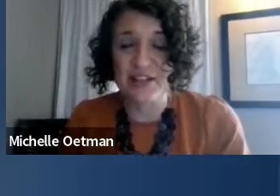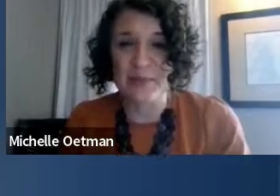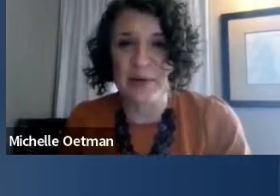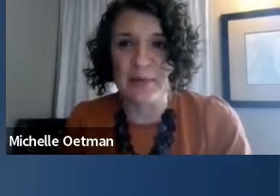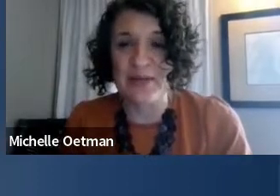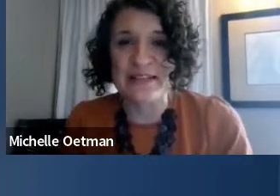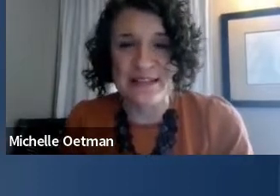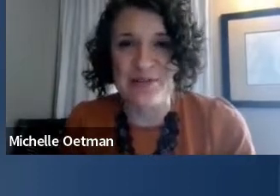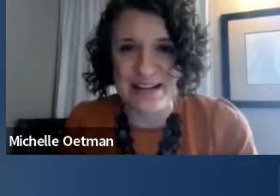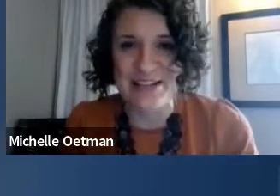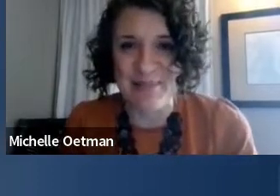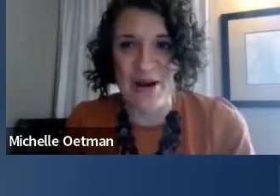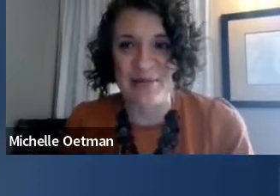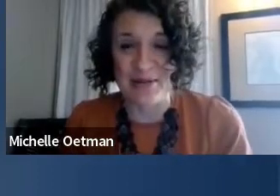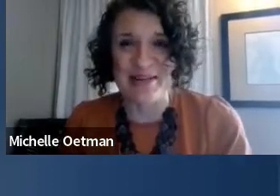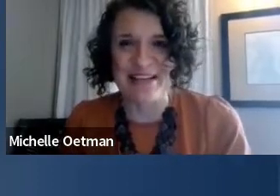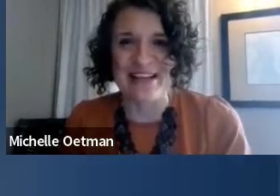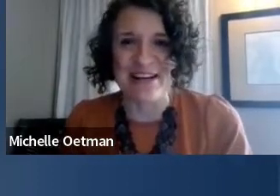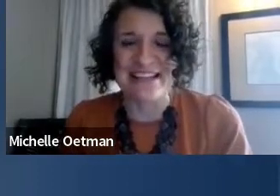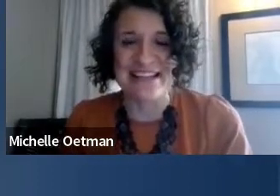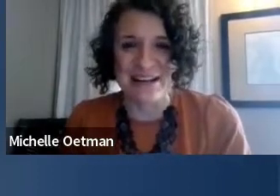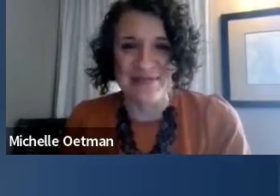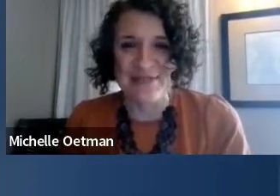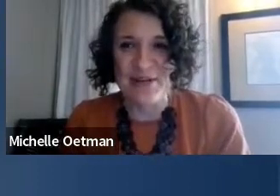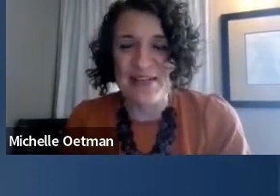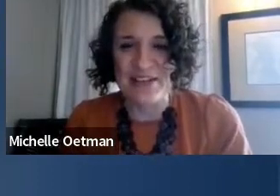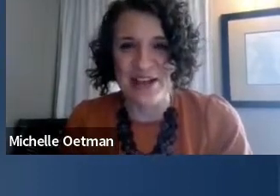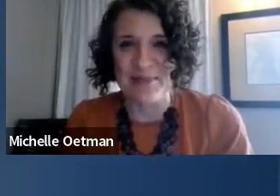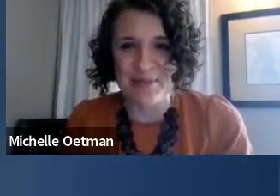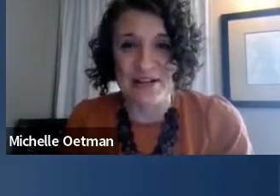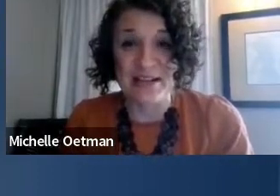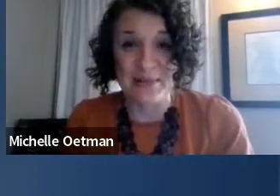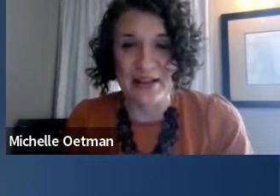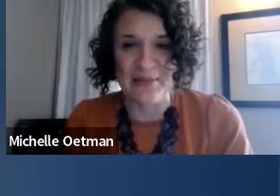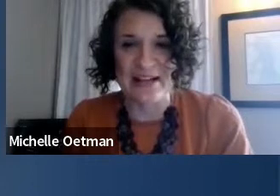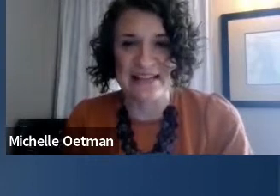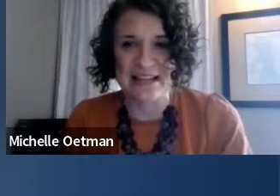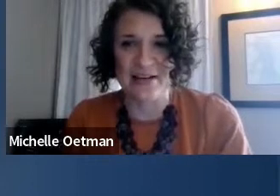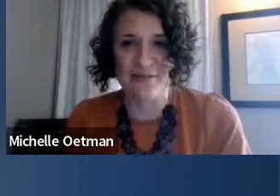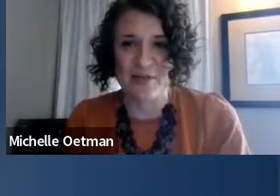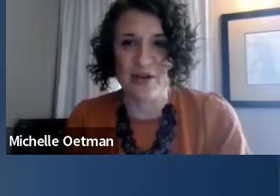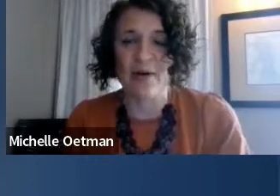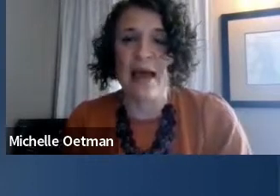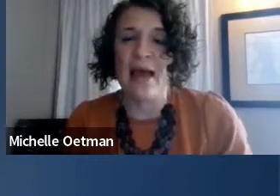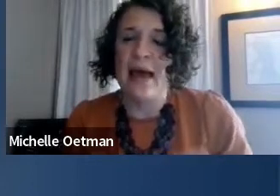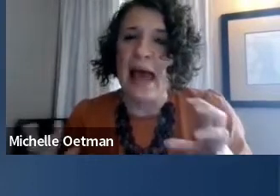'cause this is the rich part where we really want to hear from you and the GEM Report team really wants to hear from you.